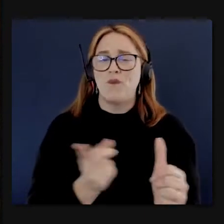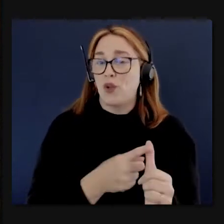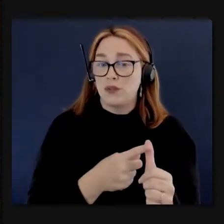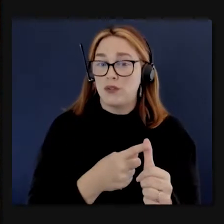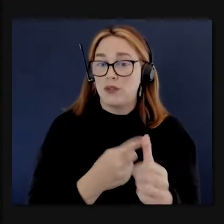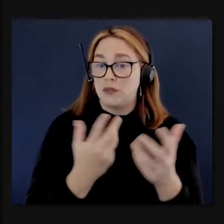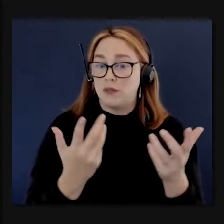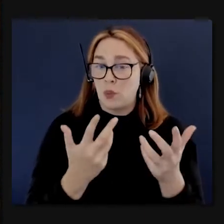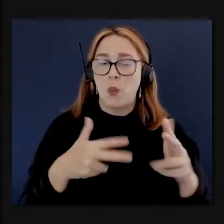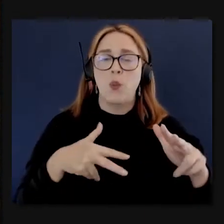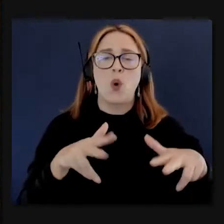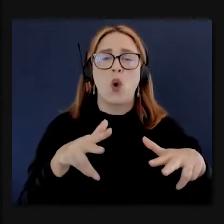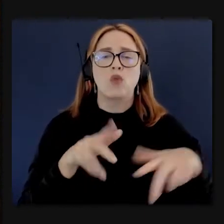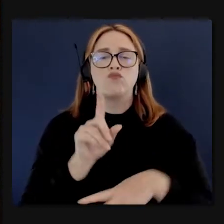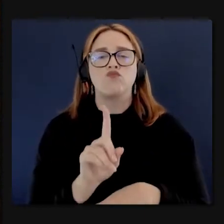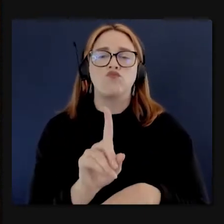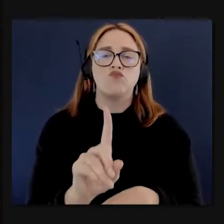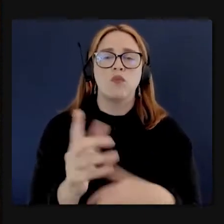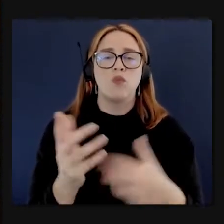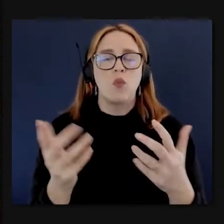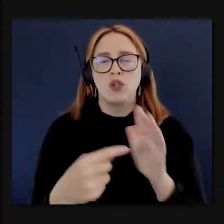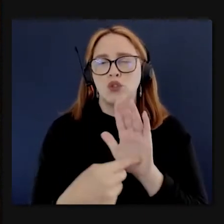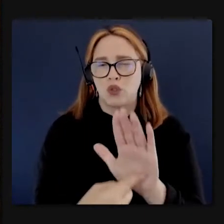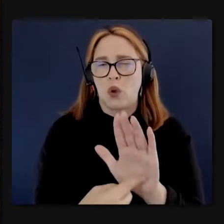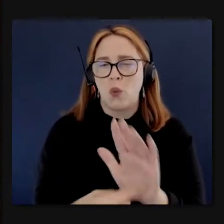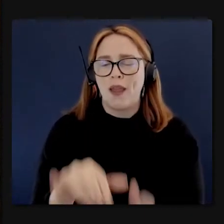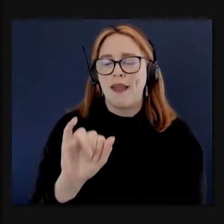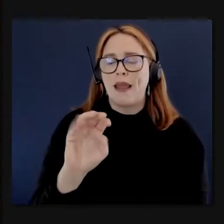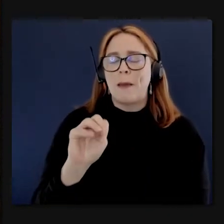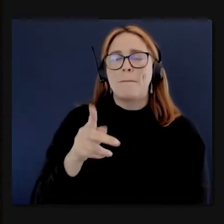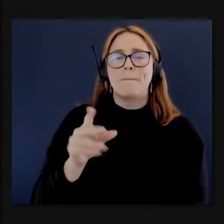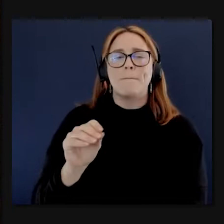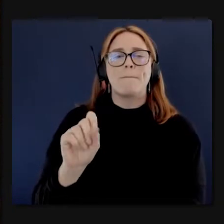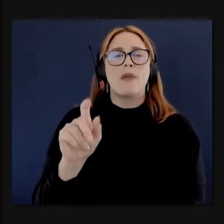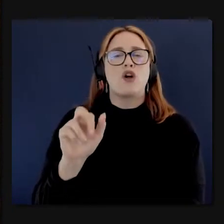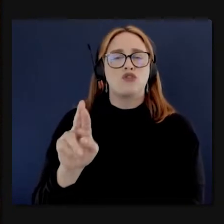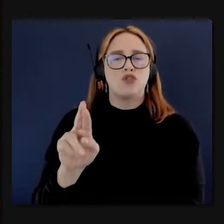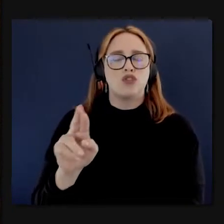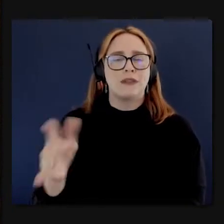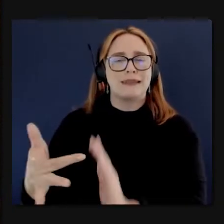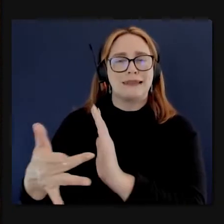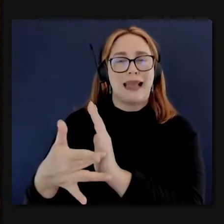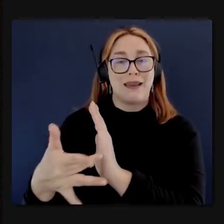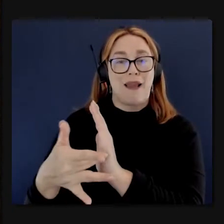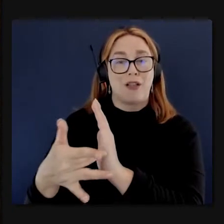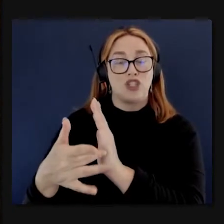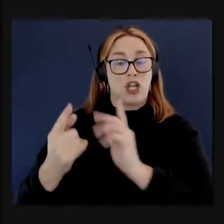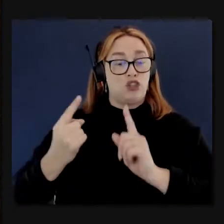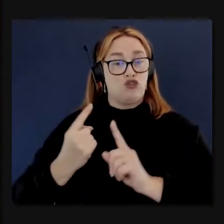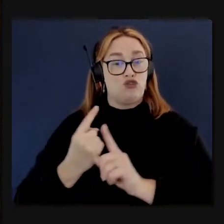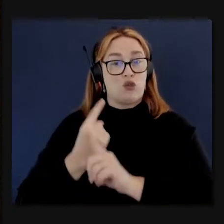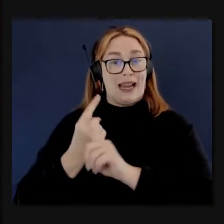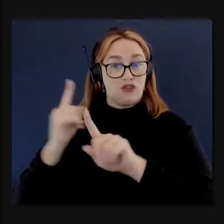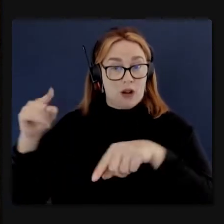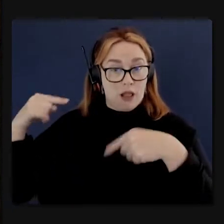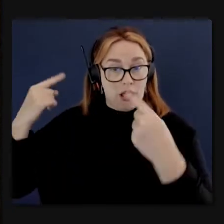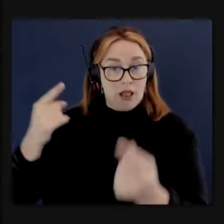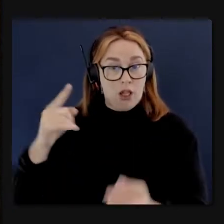First up on this walk is our impostor technology. Traditional polygon reduction tends to struggle with geometries